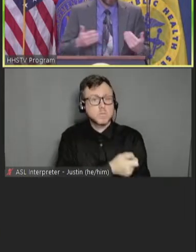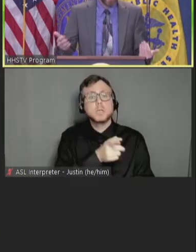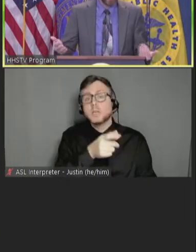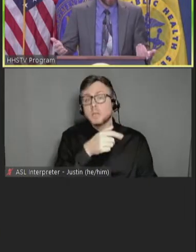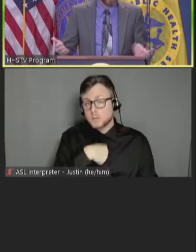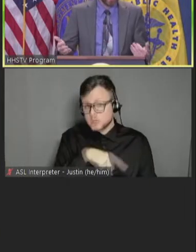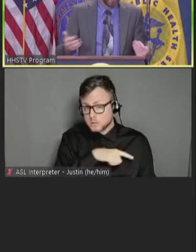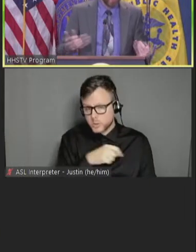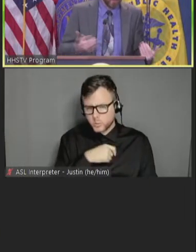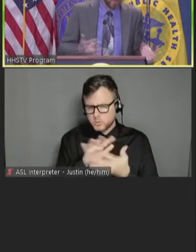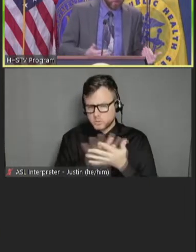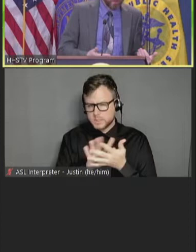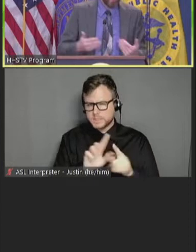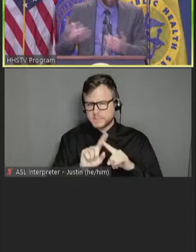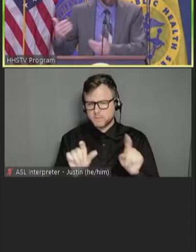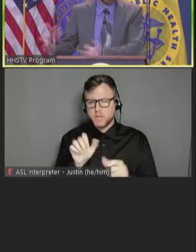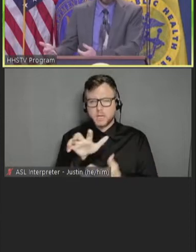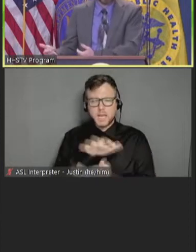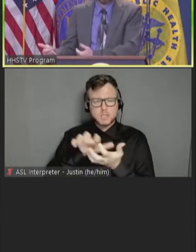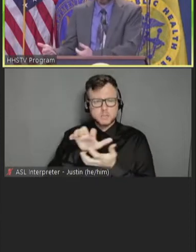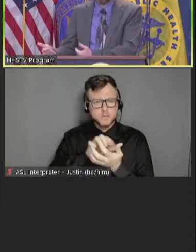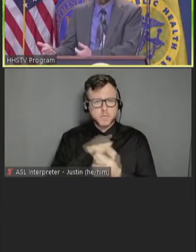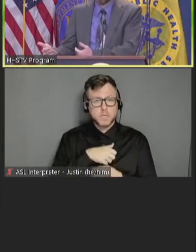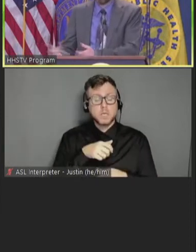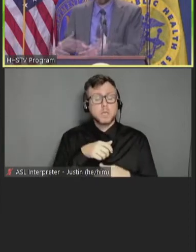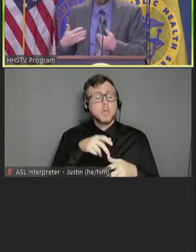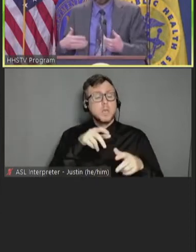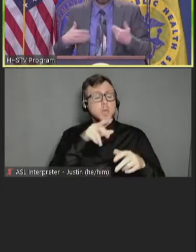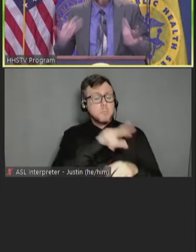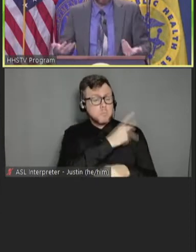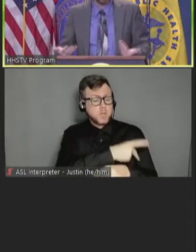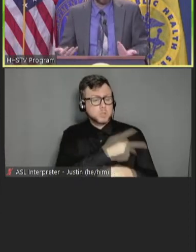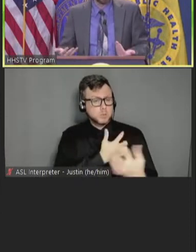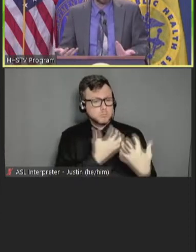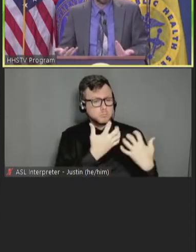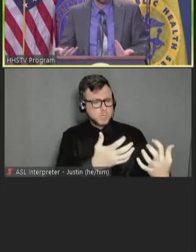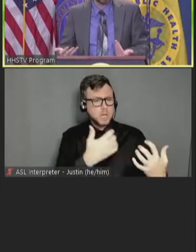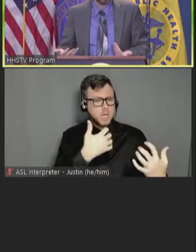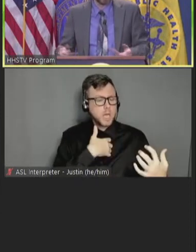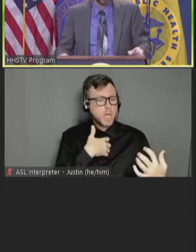adjuvants using patient populations for people who had opioid use disorder,